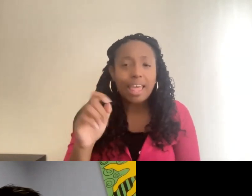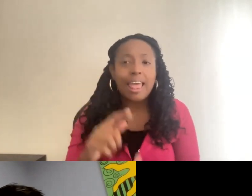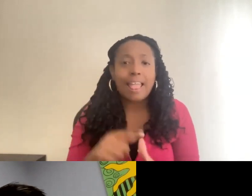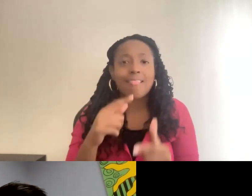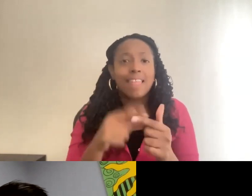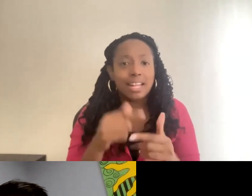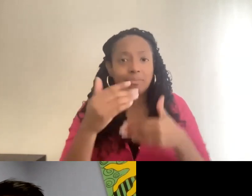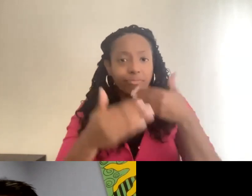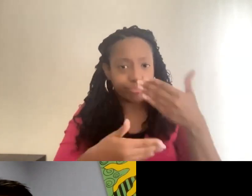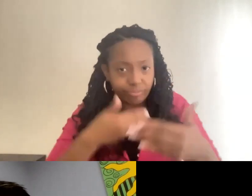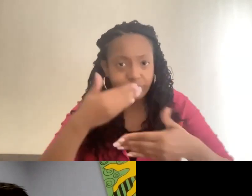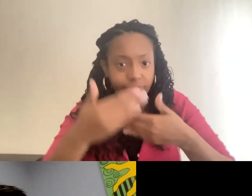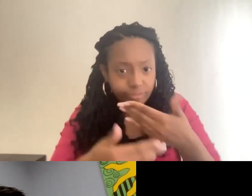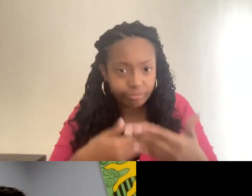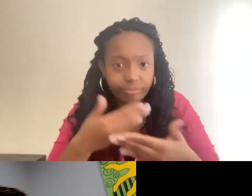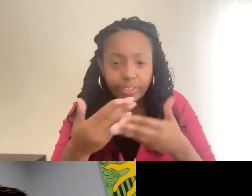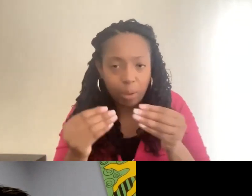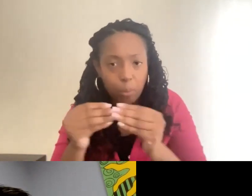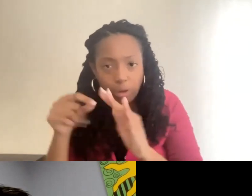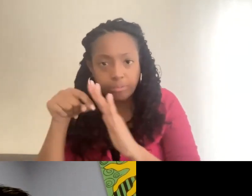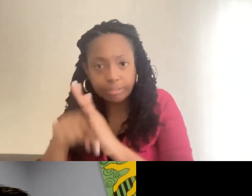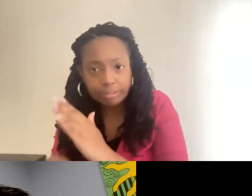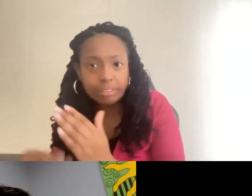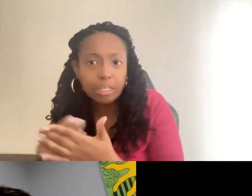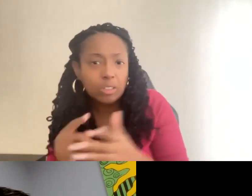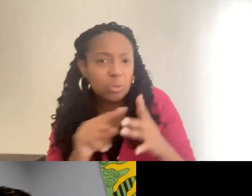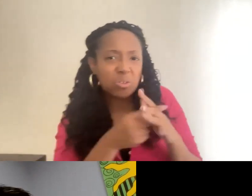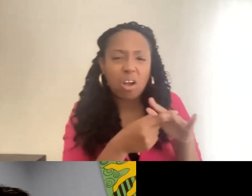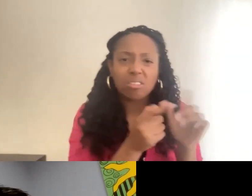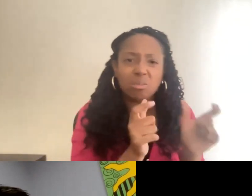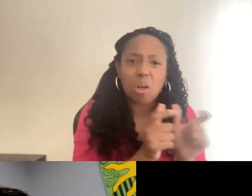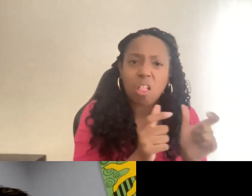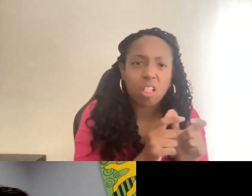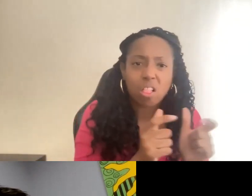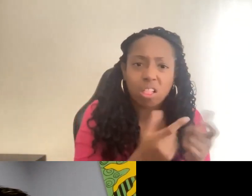once you've had the time to really use some of their you know financial literacy you know courses